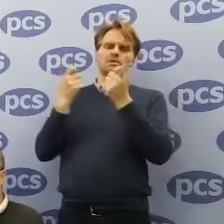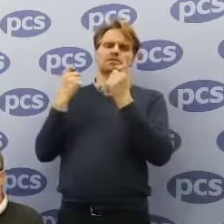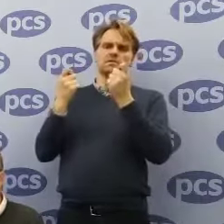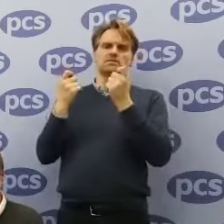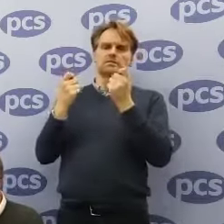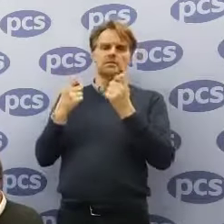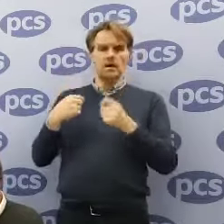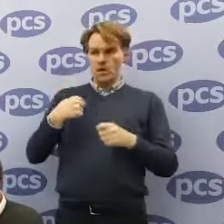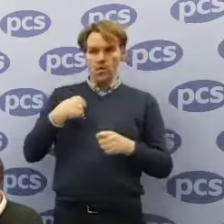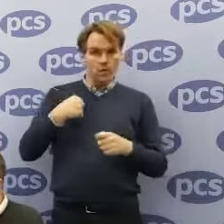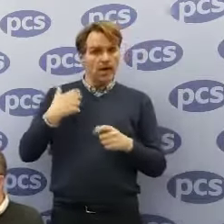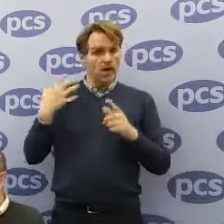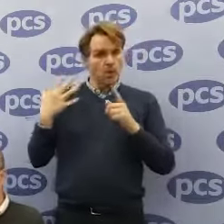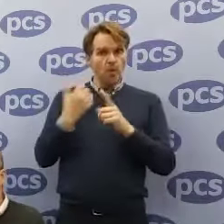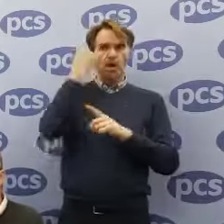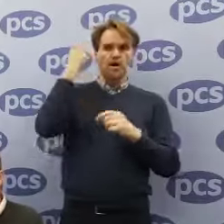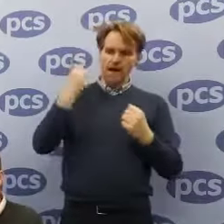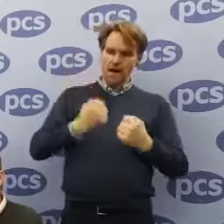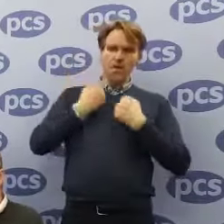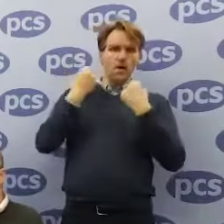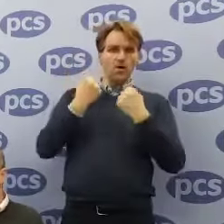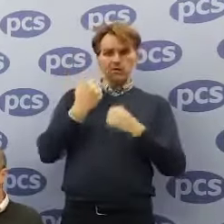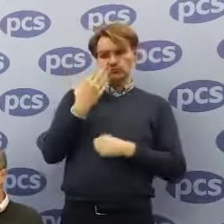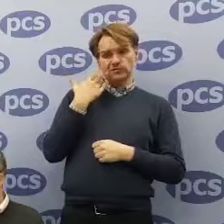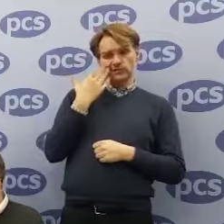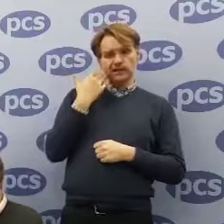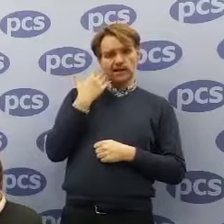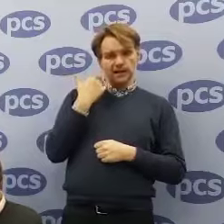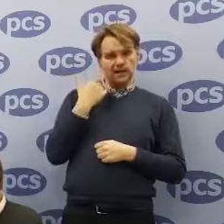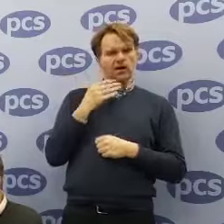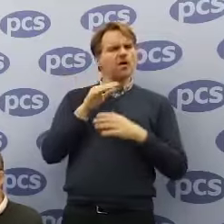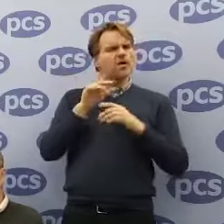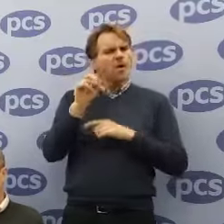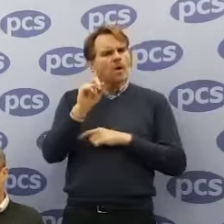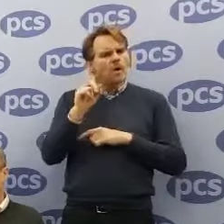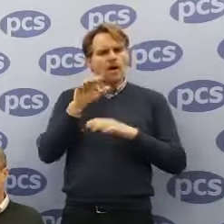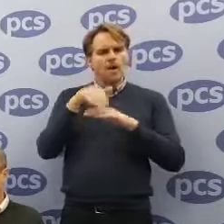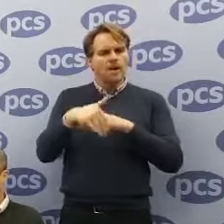massive victory in the courts recently on the redundancy scheme, one that is still